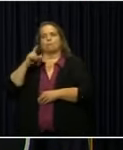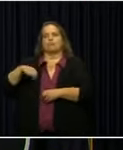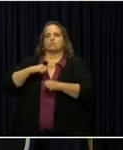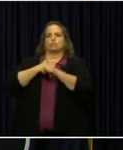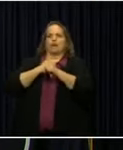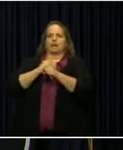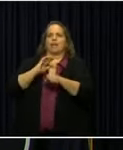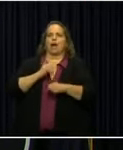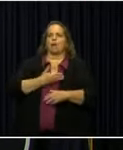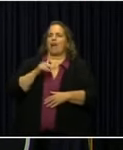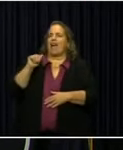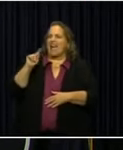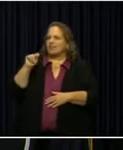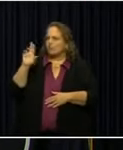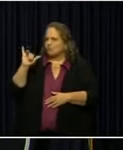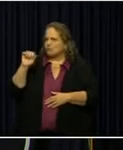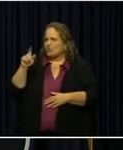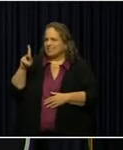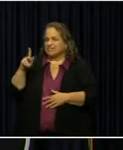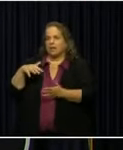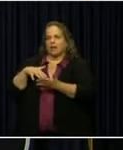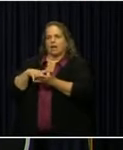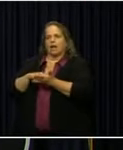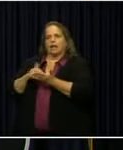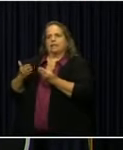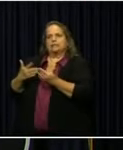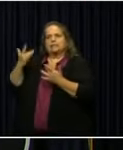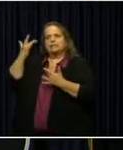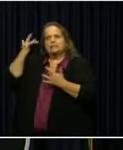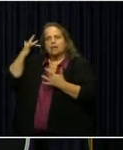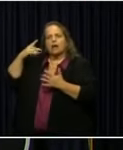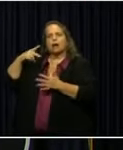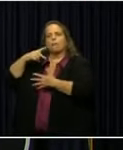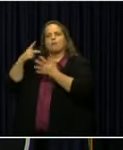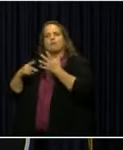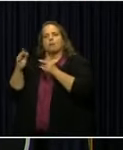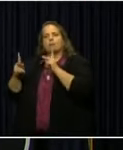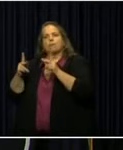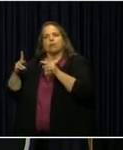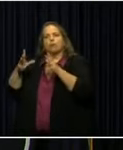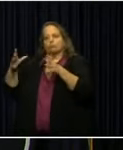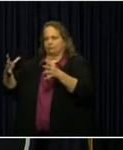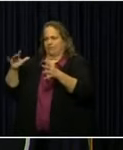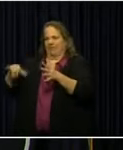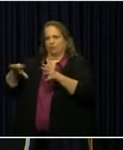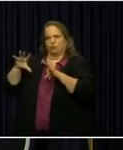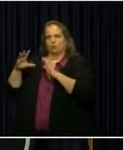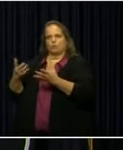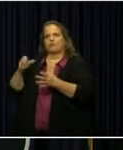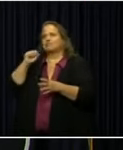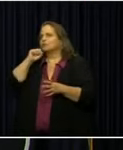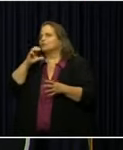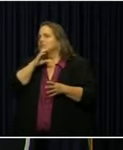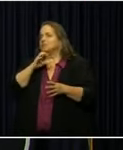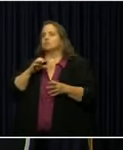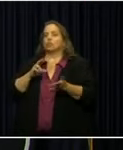ESPECIALLY CUSTOMERS IN OTHER WAYS, AND I DON'T MEAN TO USE THAT AS AN ONLY EXAMPLE, BUT